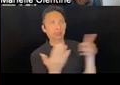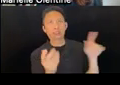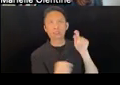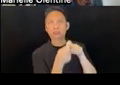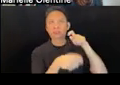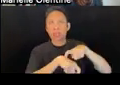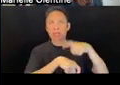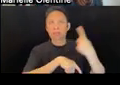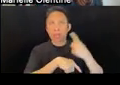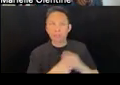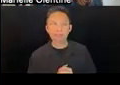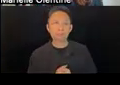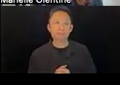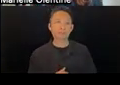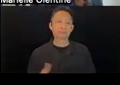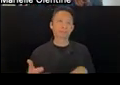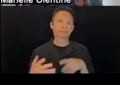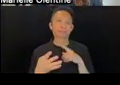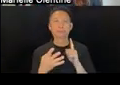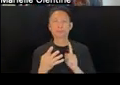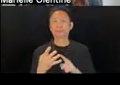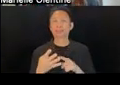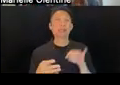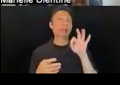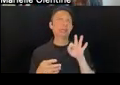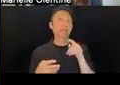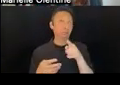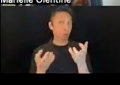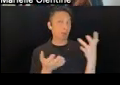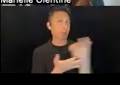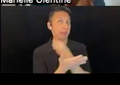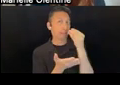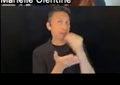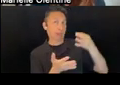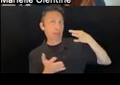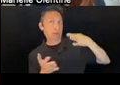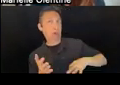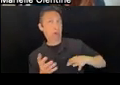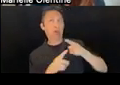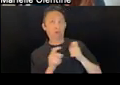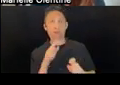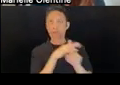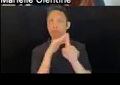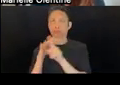Okay. So we will have time for Q&A. We're going to go on. Let's say, you know, you've identified your